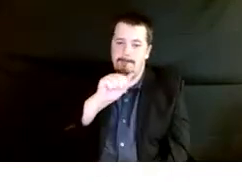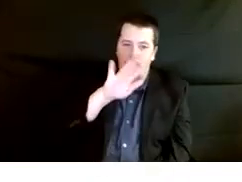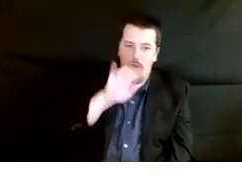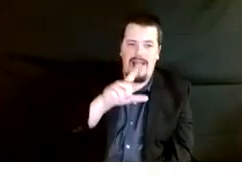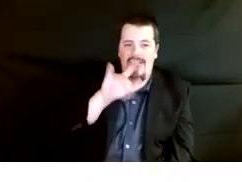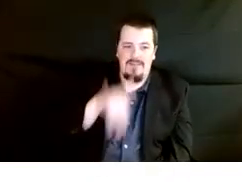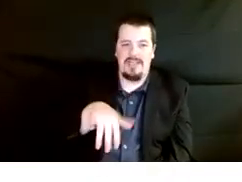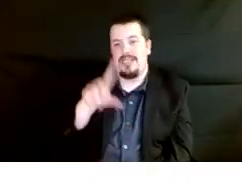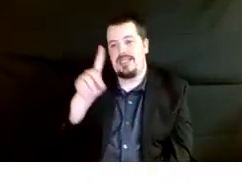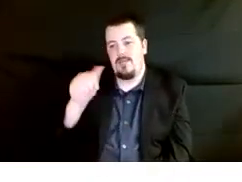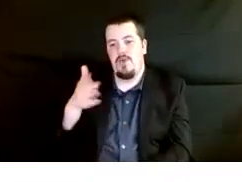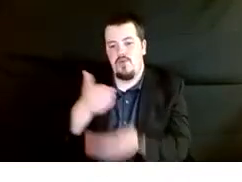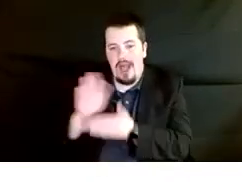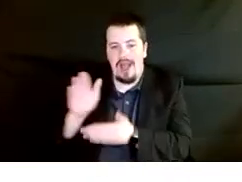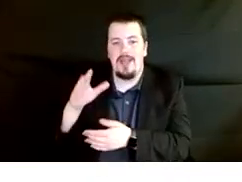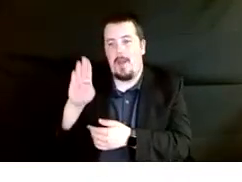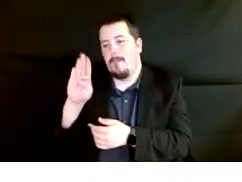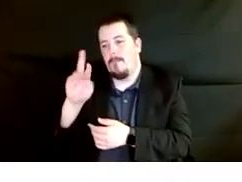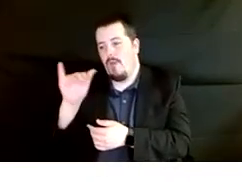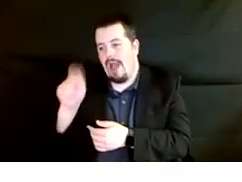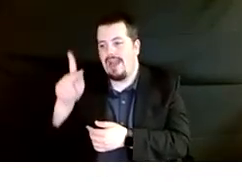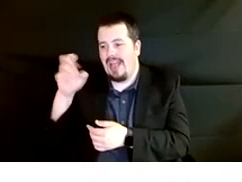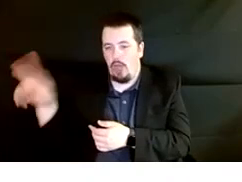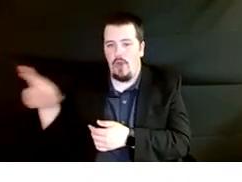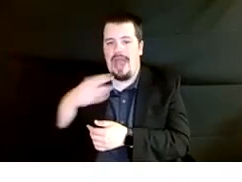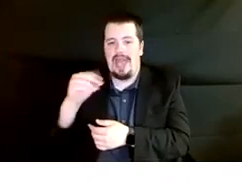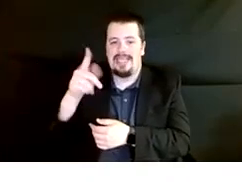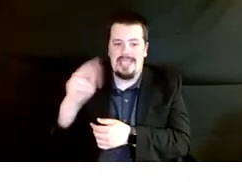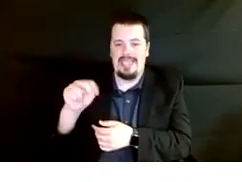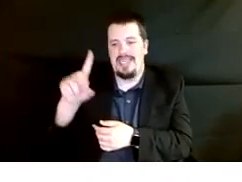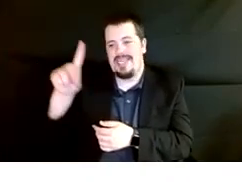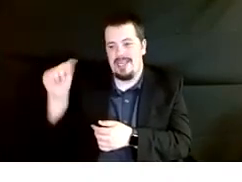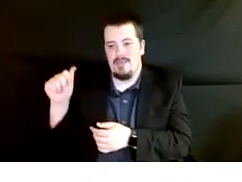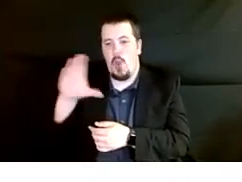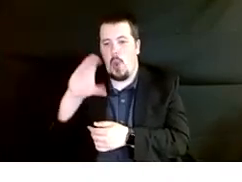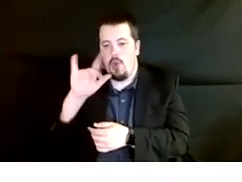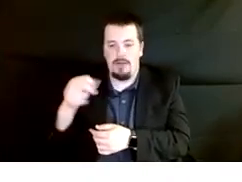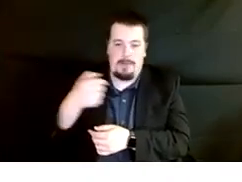Brian Keller and Sherry Wilds, and the Tennessee Disability Coalition, myself Donna DeStefano